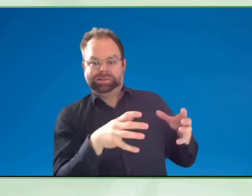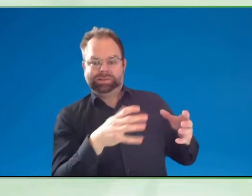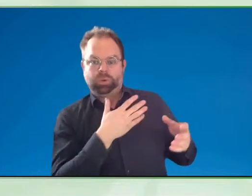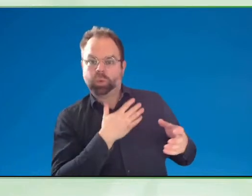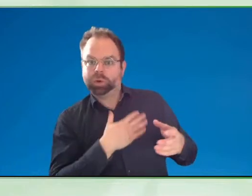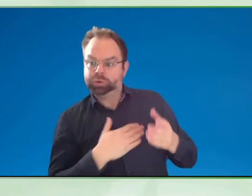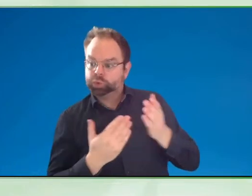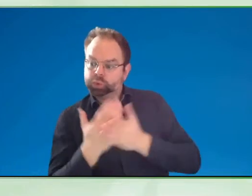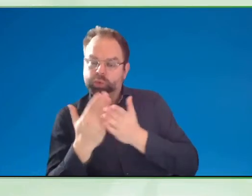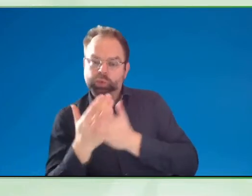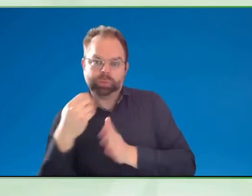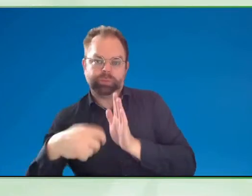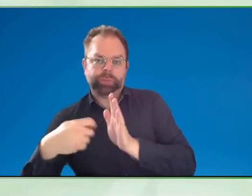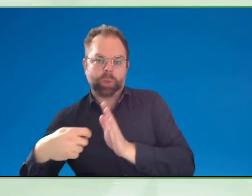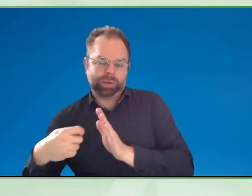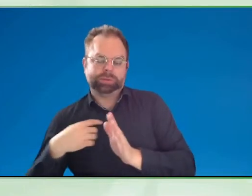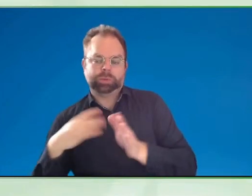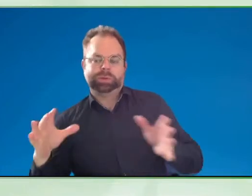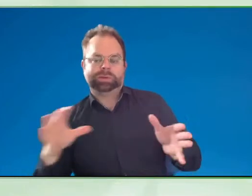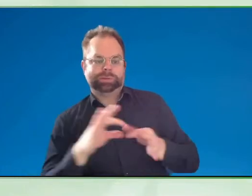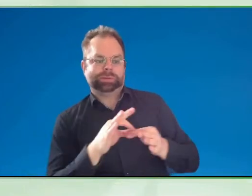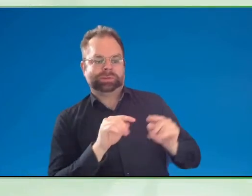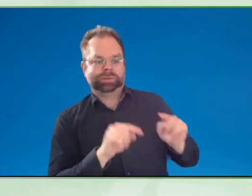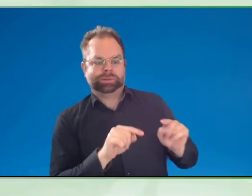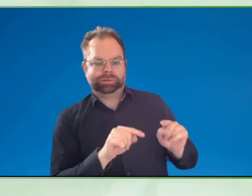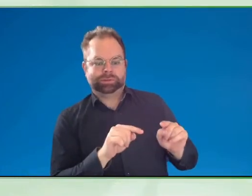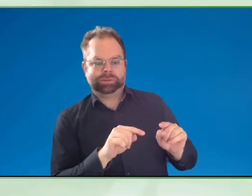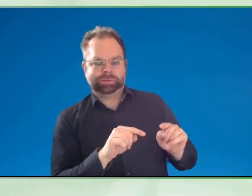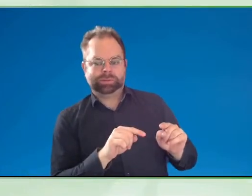kind of knowledge and how they can continue the study.